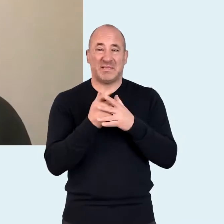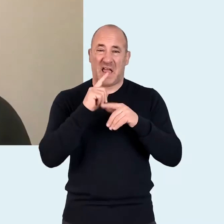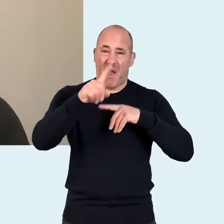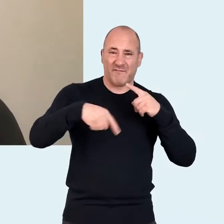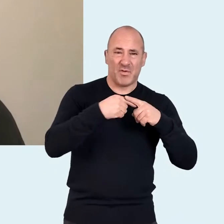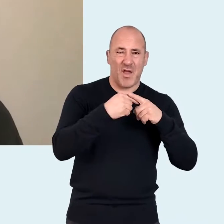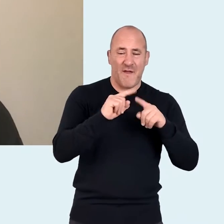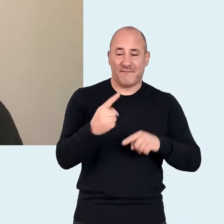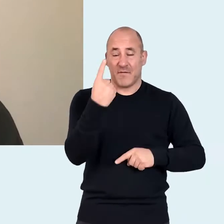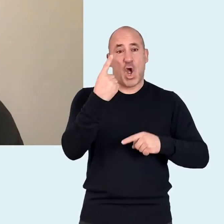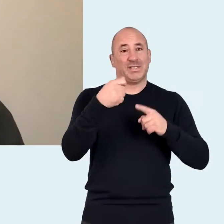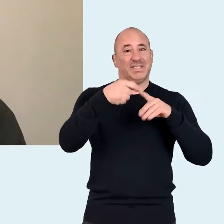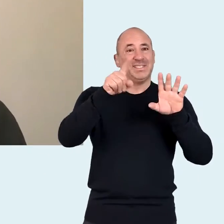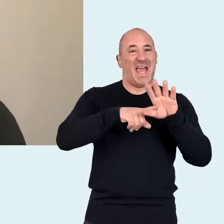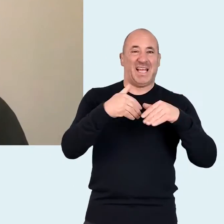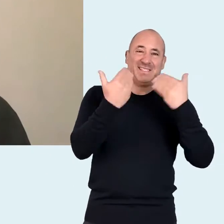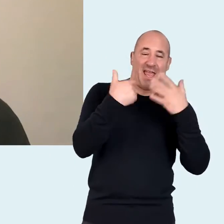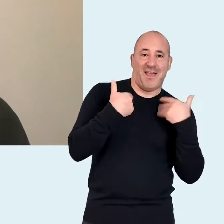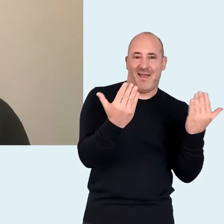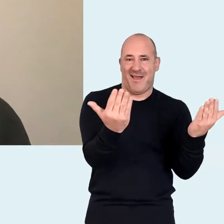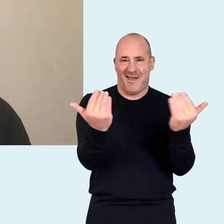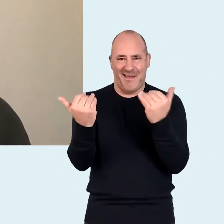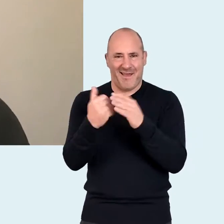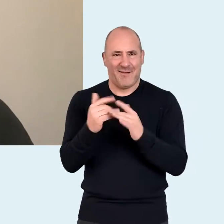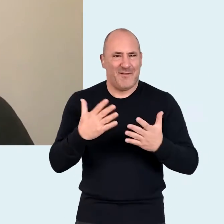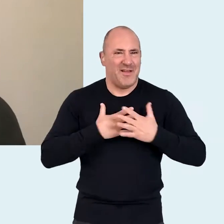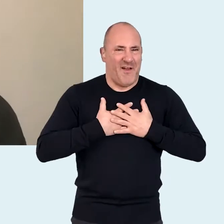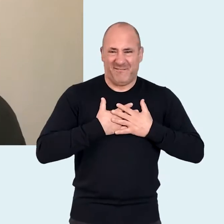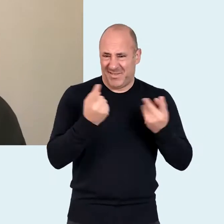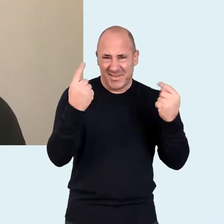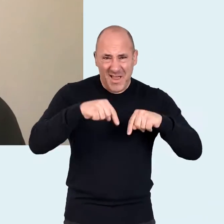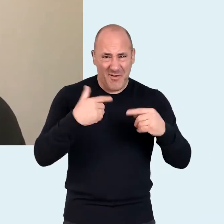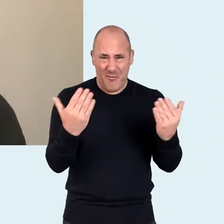on the very first day and say, "We love that you're here, we welcome you here, and we're